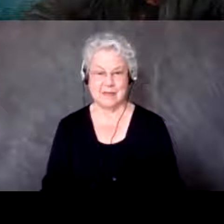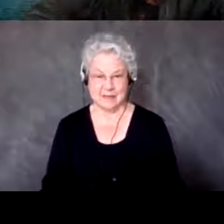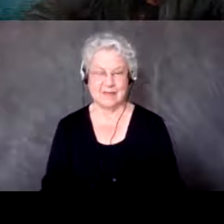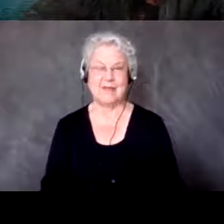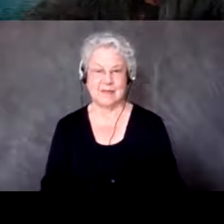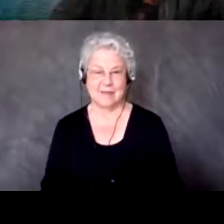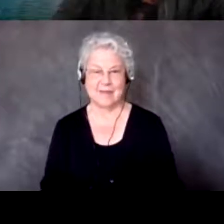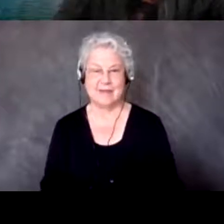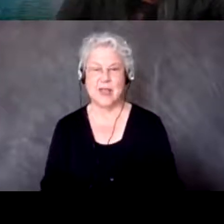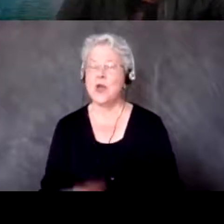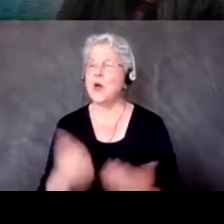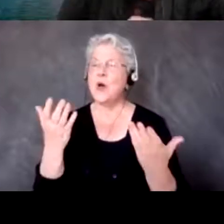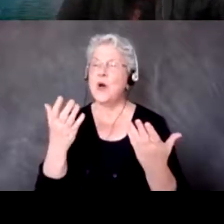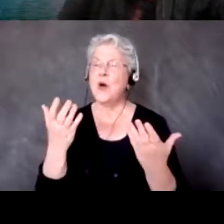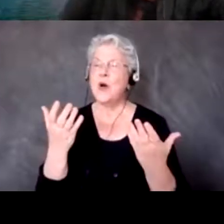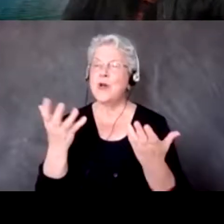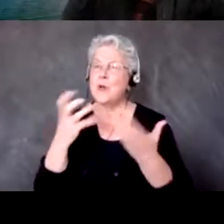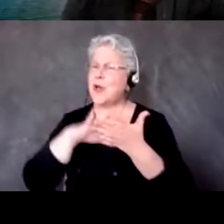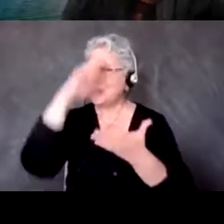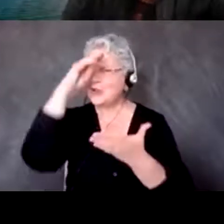So, what are you hoping to learn about in this session? And I can see your name obviously